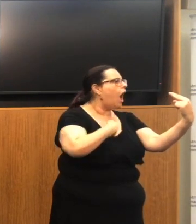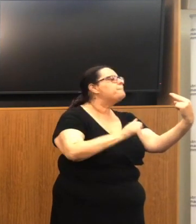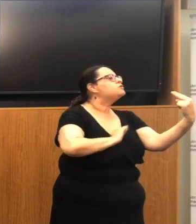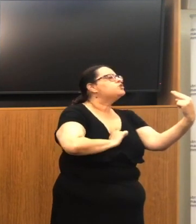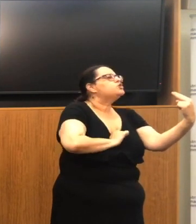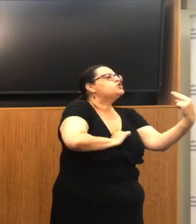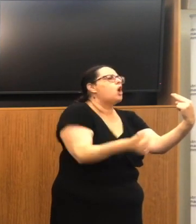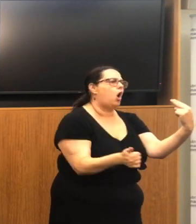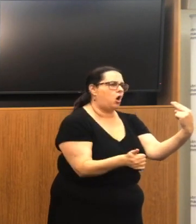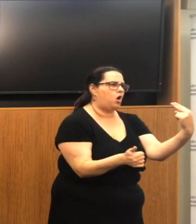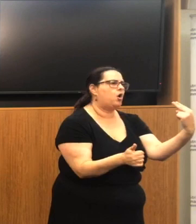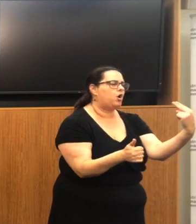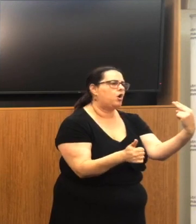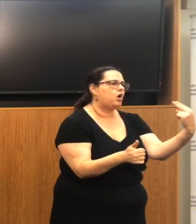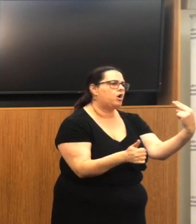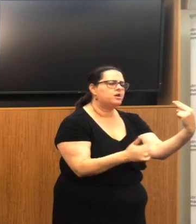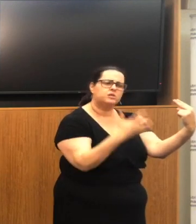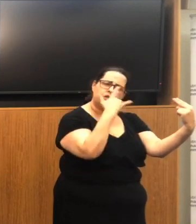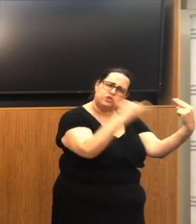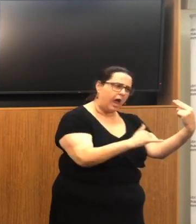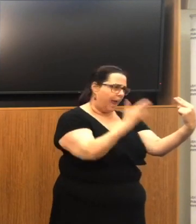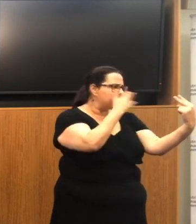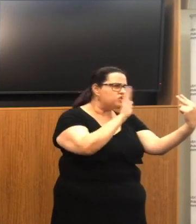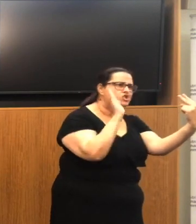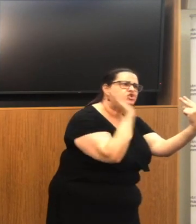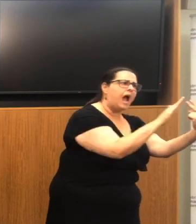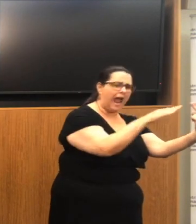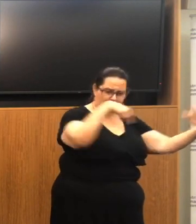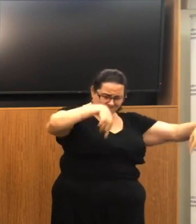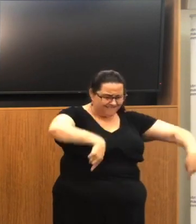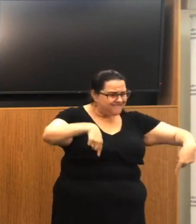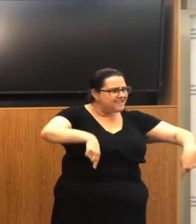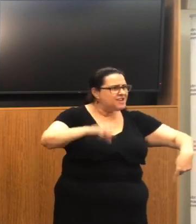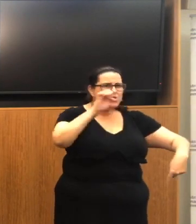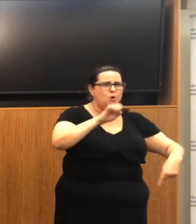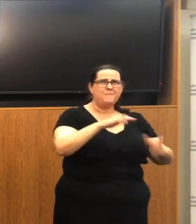and such a shame, that in the 21st Century, in this day